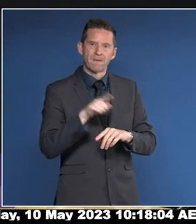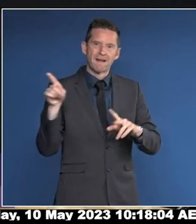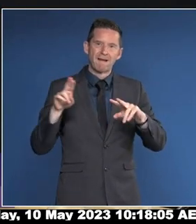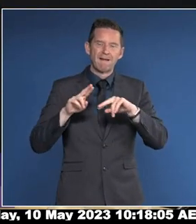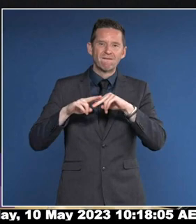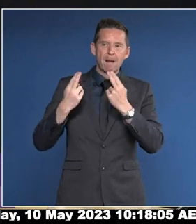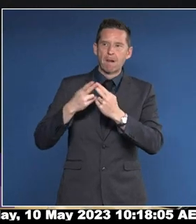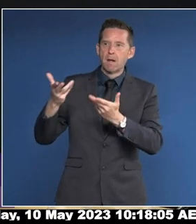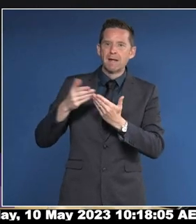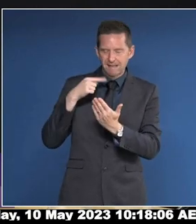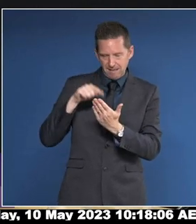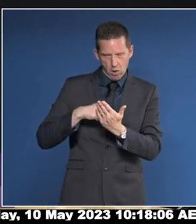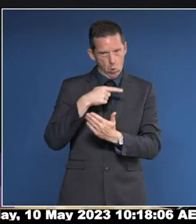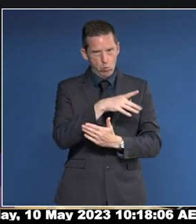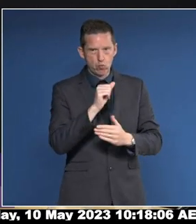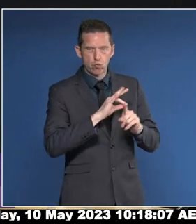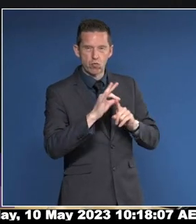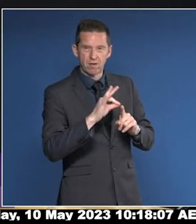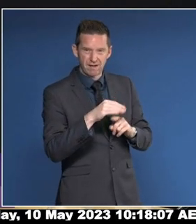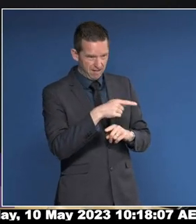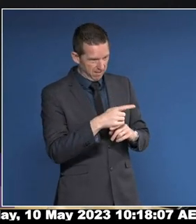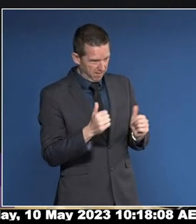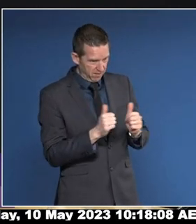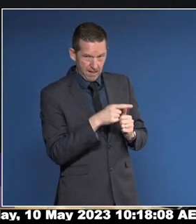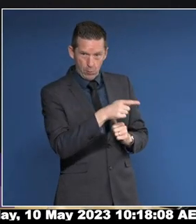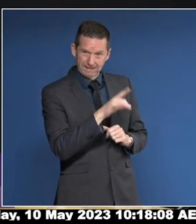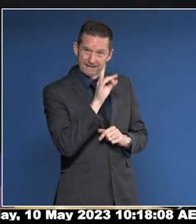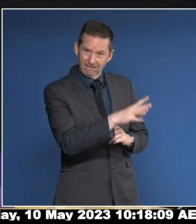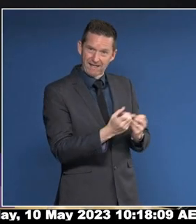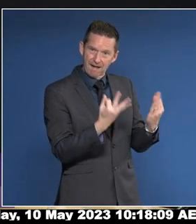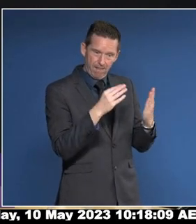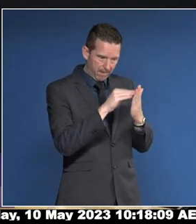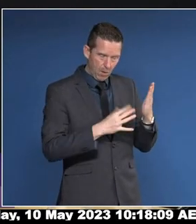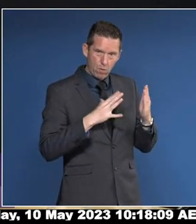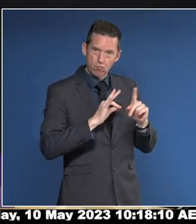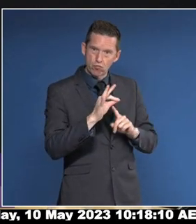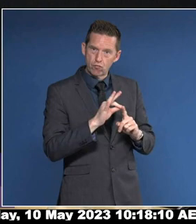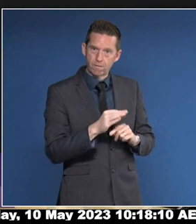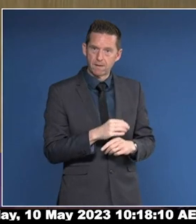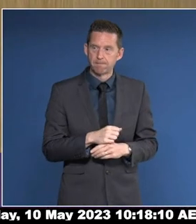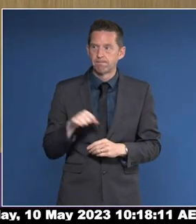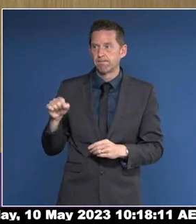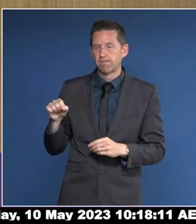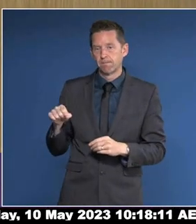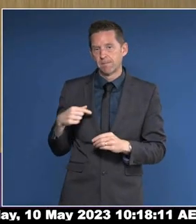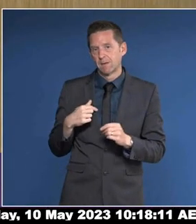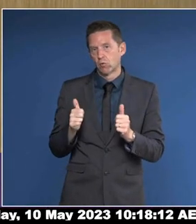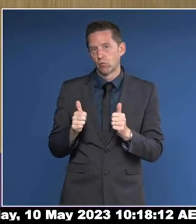need to - do you agree that there are no recommendations or suggestions for improvement in your statement? DR CRAWFORD: Yes, I agree that that - I did not think that